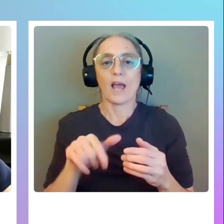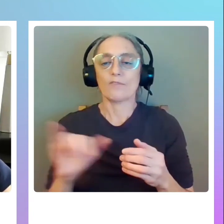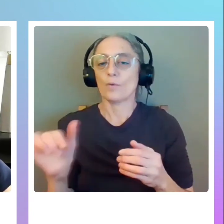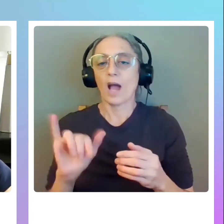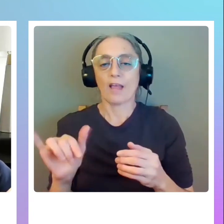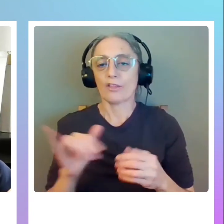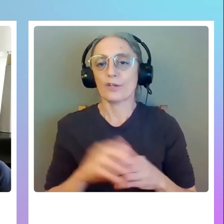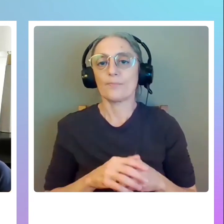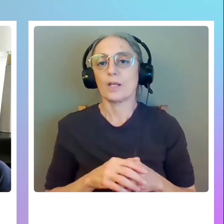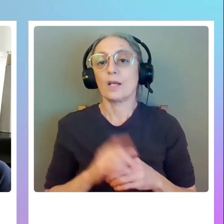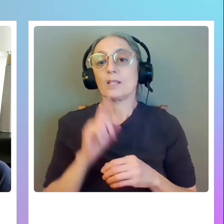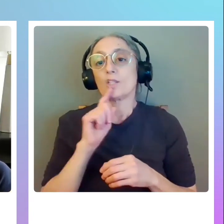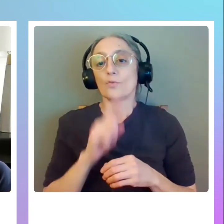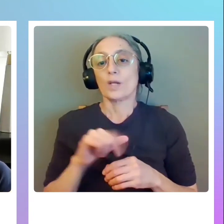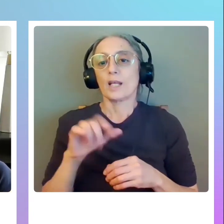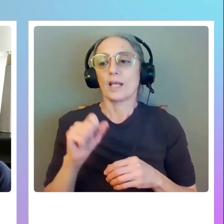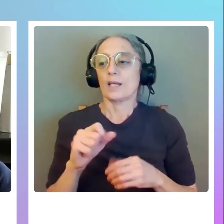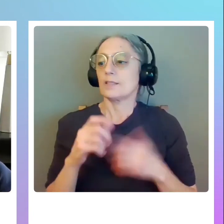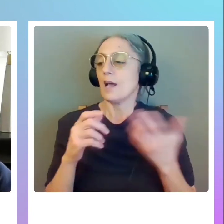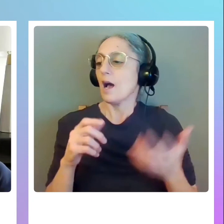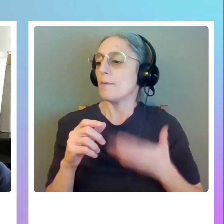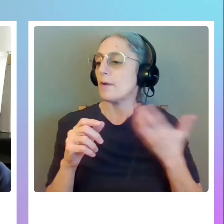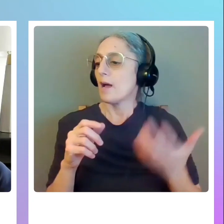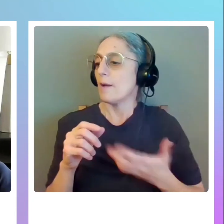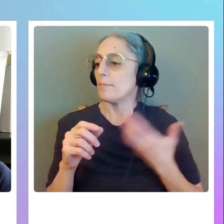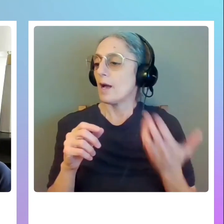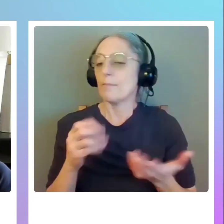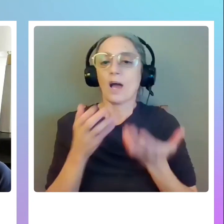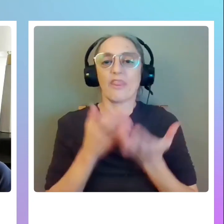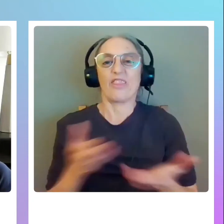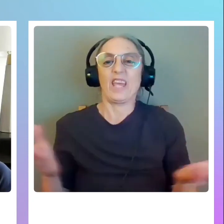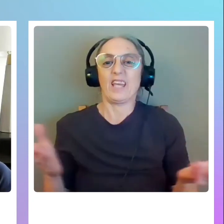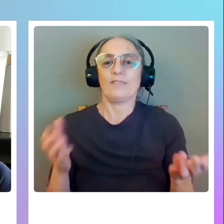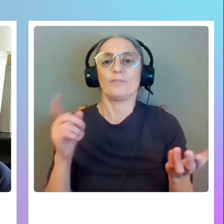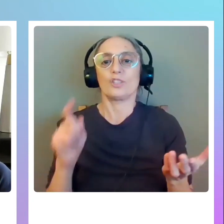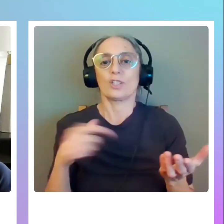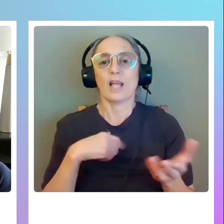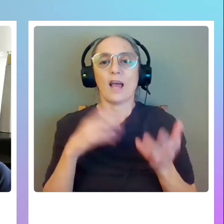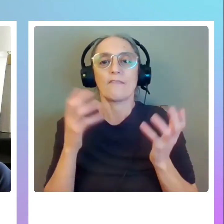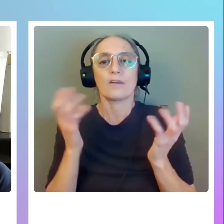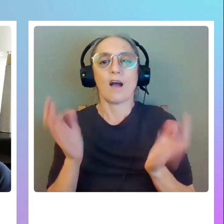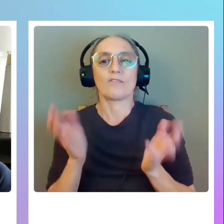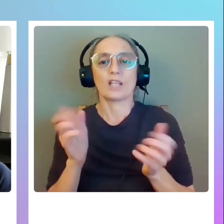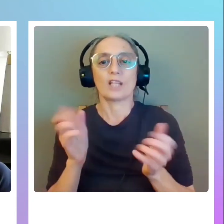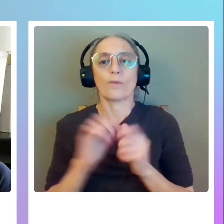So it really is a thing to have a conversation with your team with.